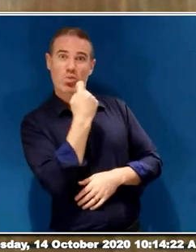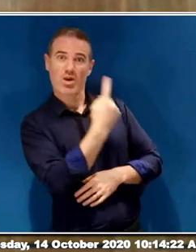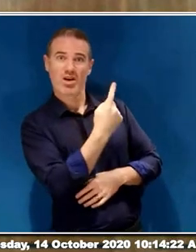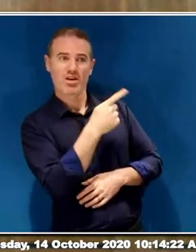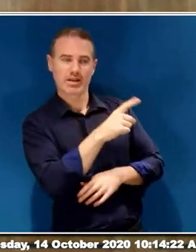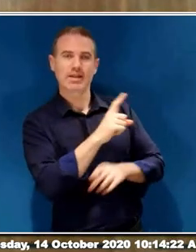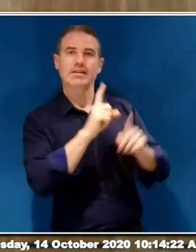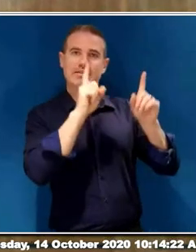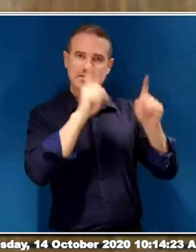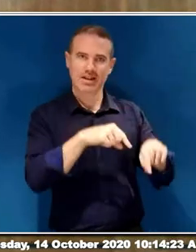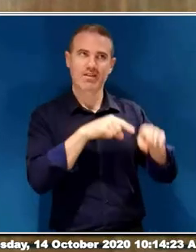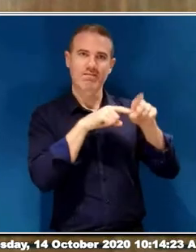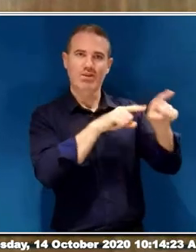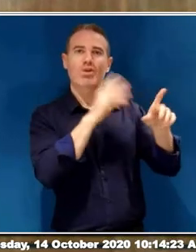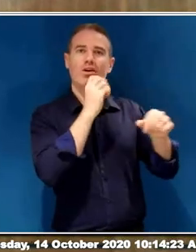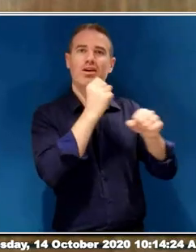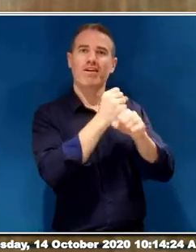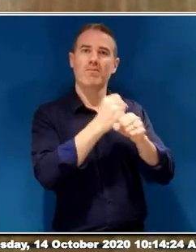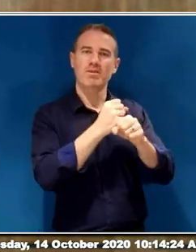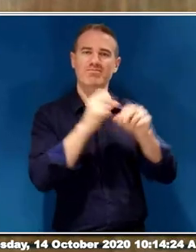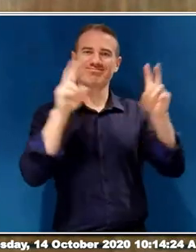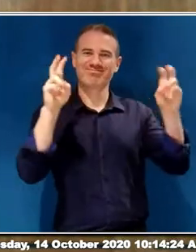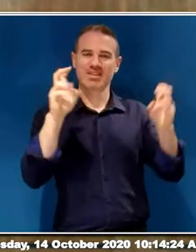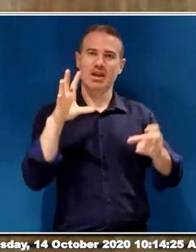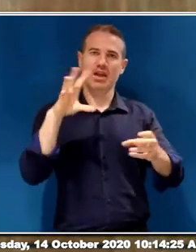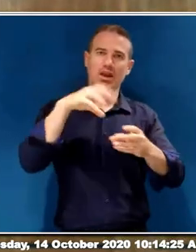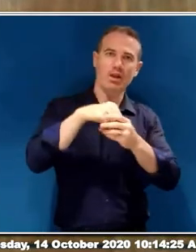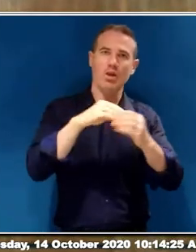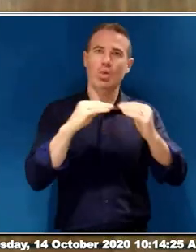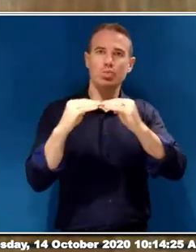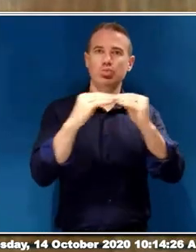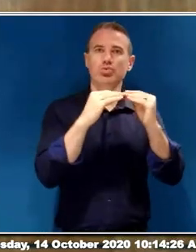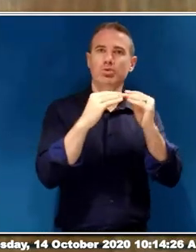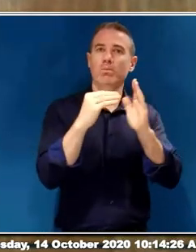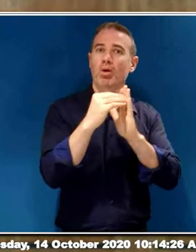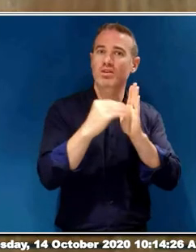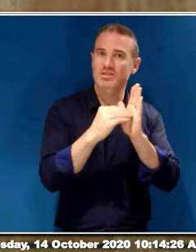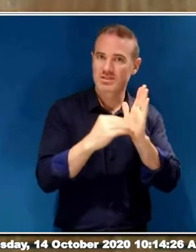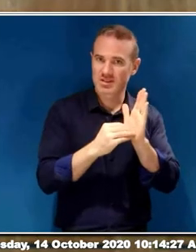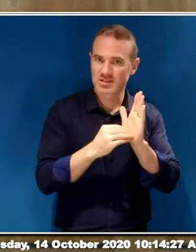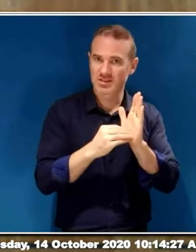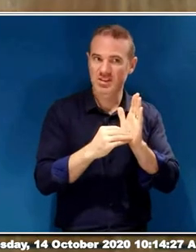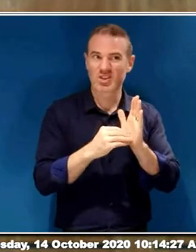So they began to disband the “advancement centre” and a lot of the